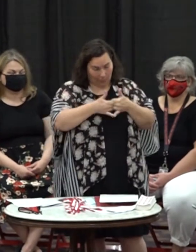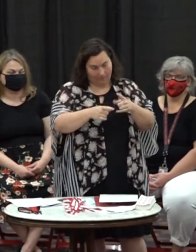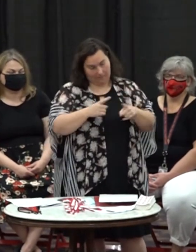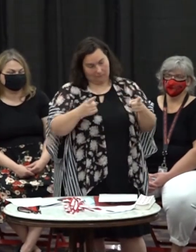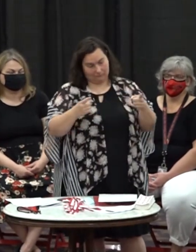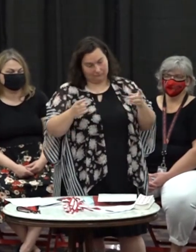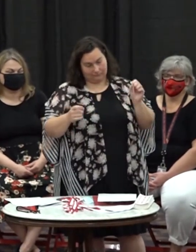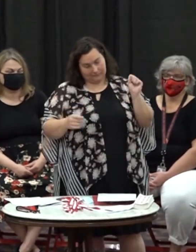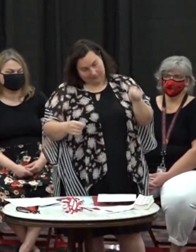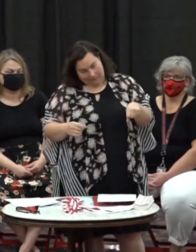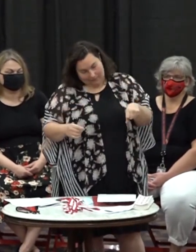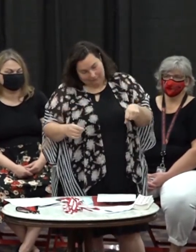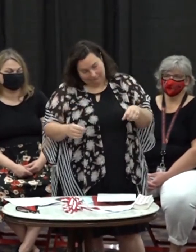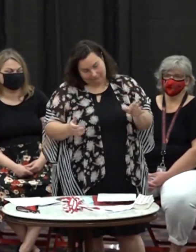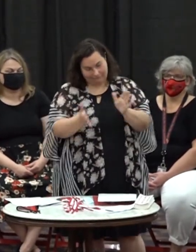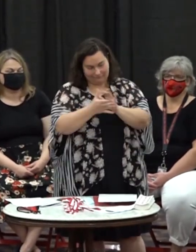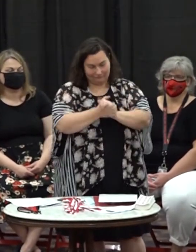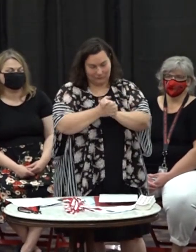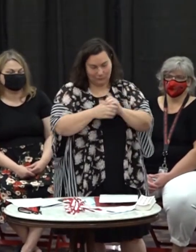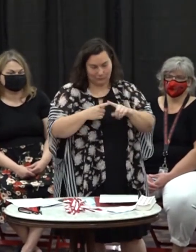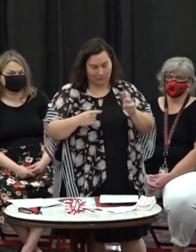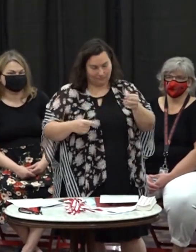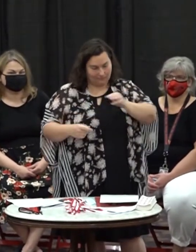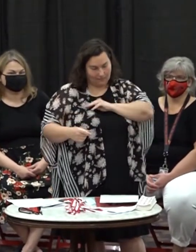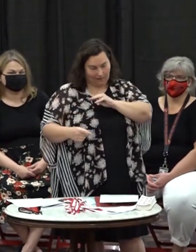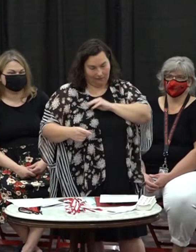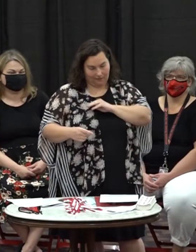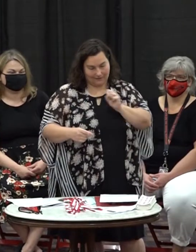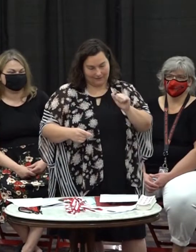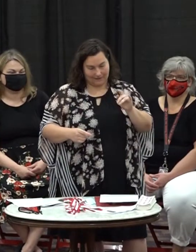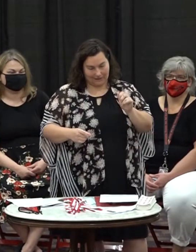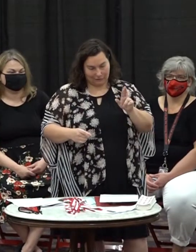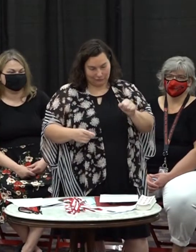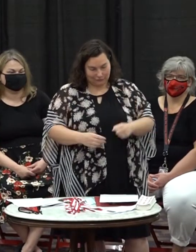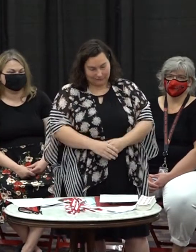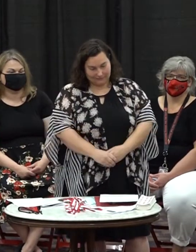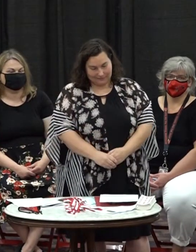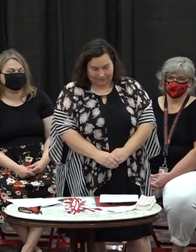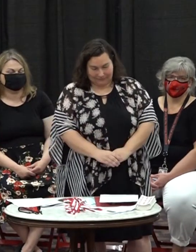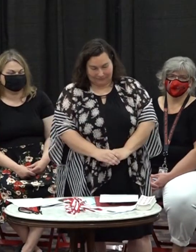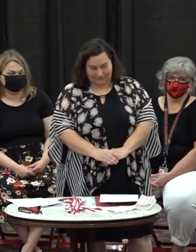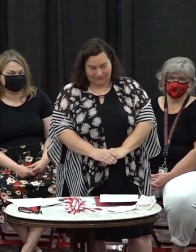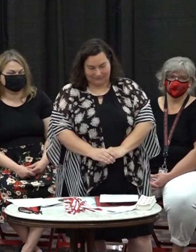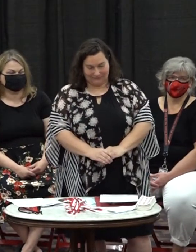But he isn't here to receive this award, but we can still congratulate Malakhi Stinyard.